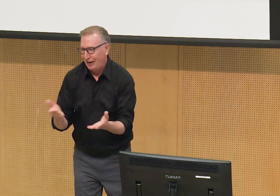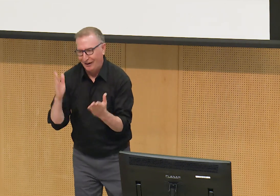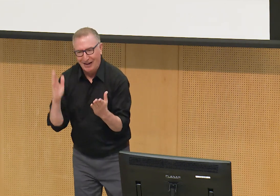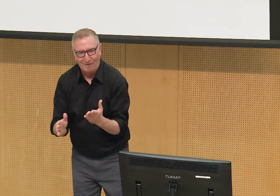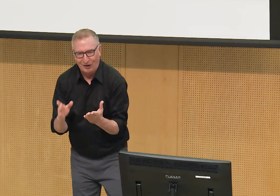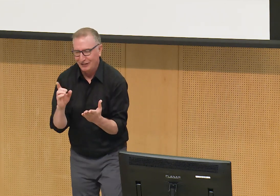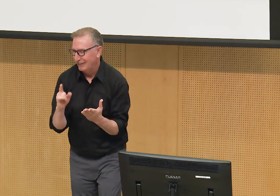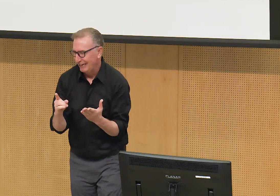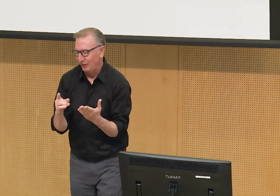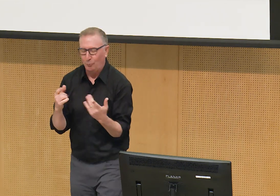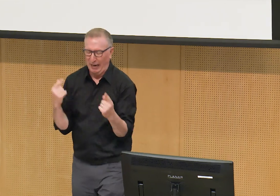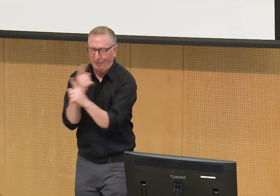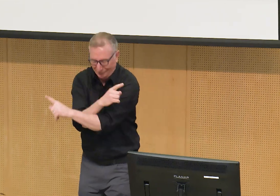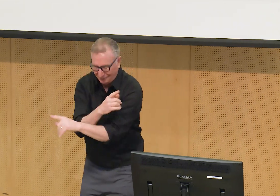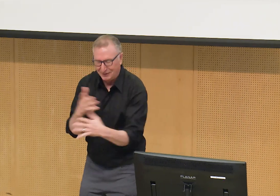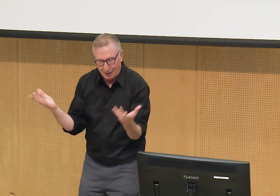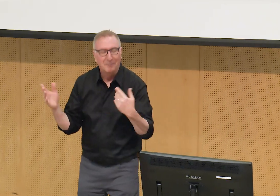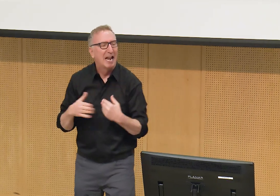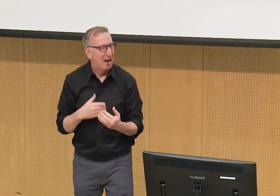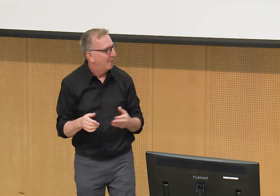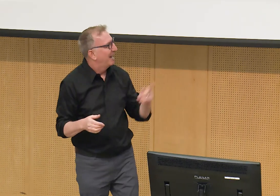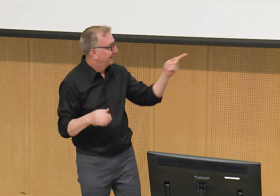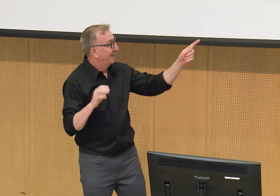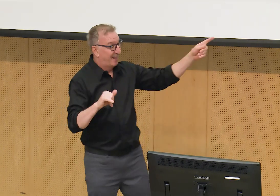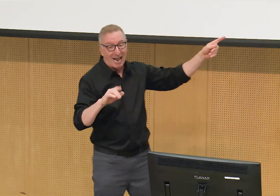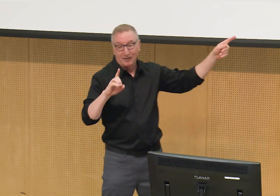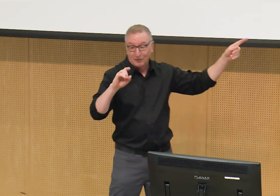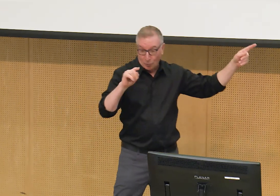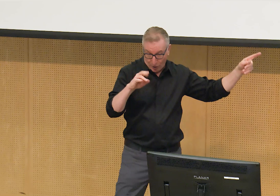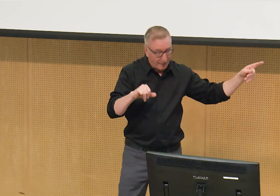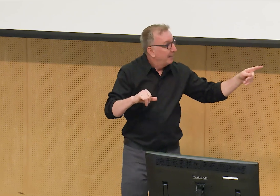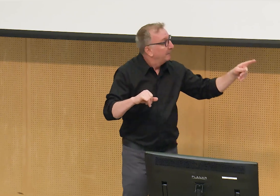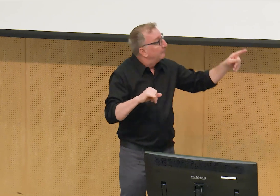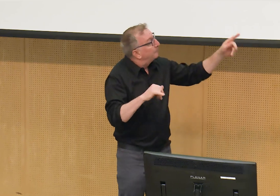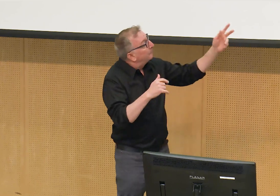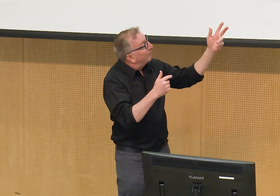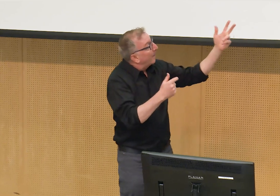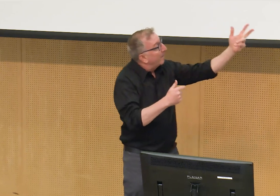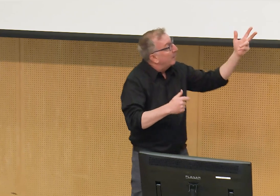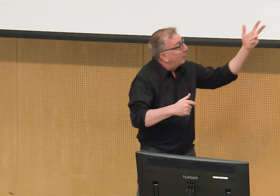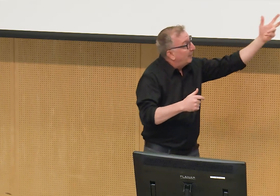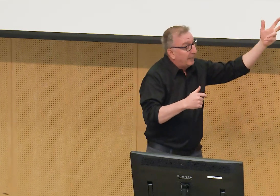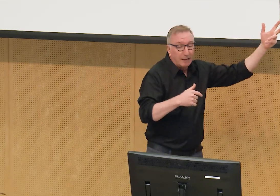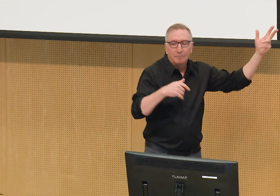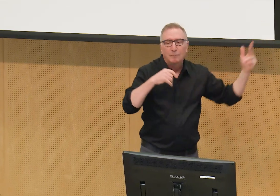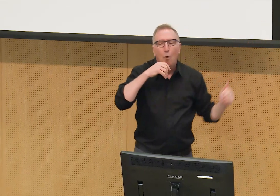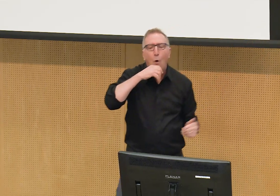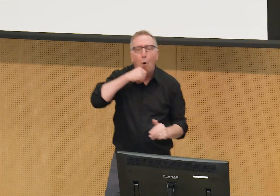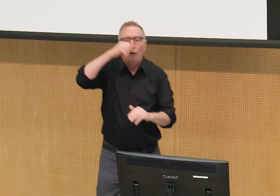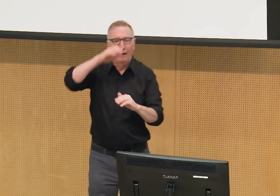when I lived here. Anyway, that was Dorothy. And the three of them were older than